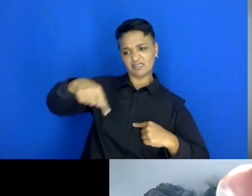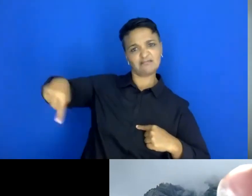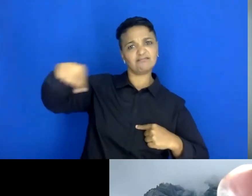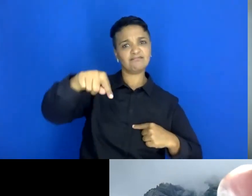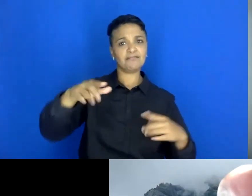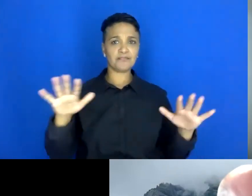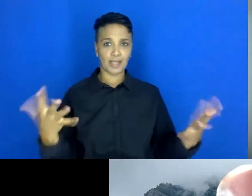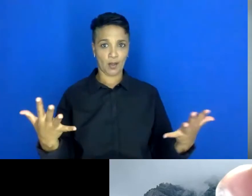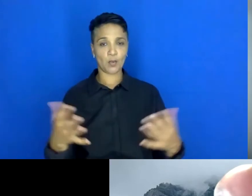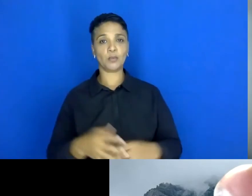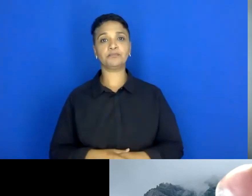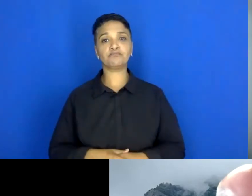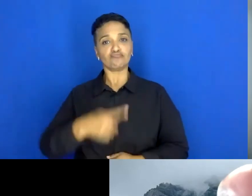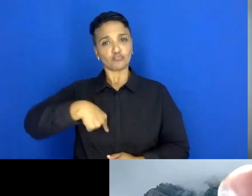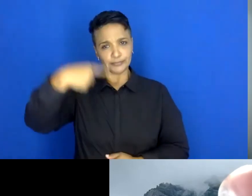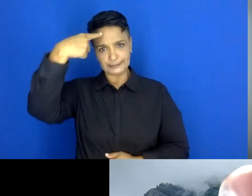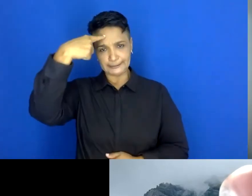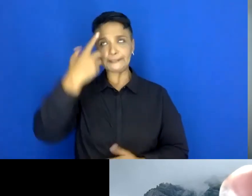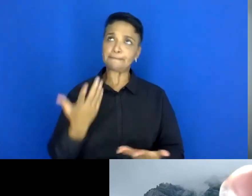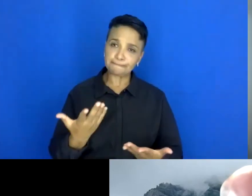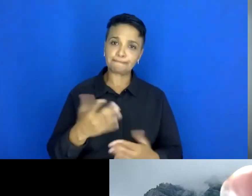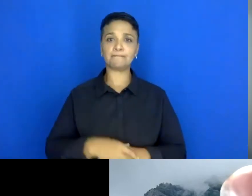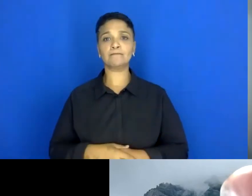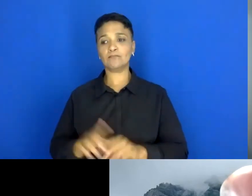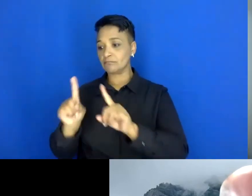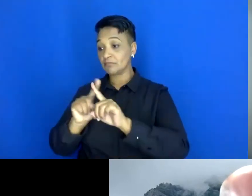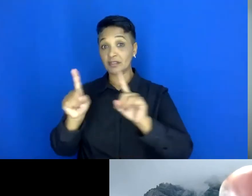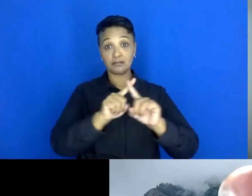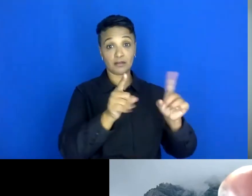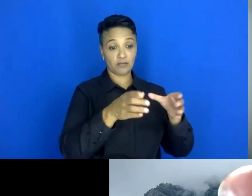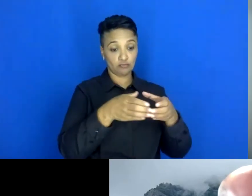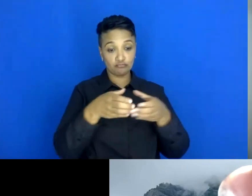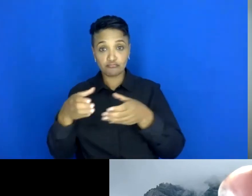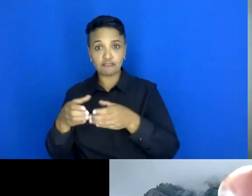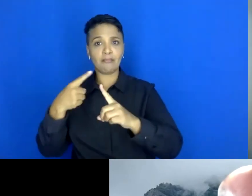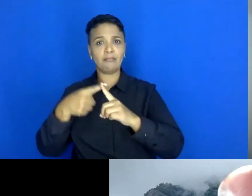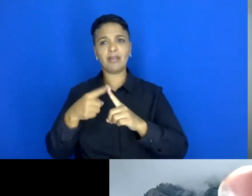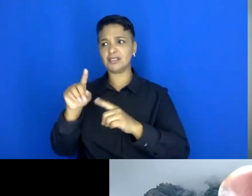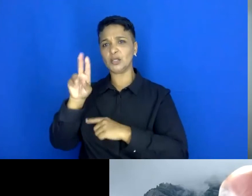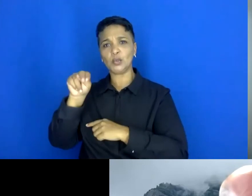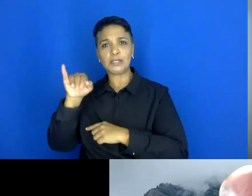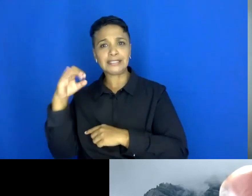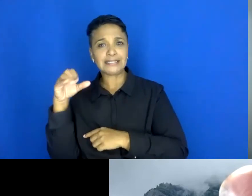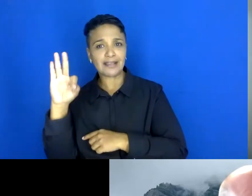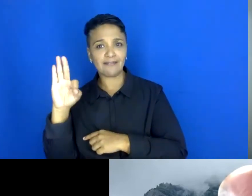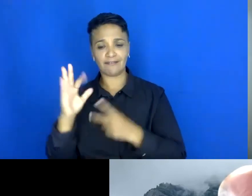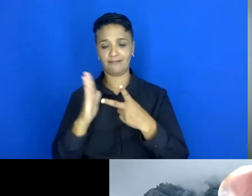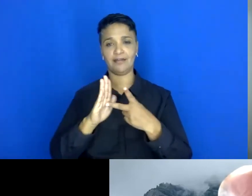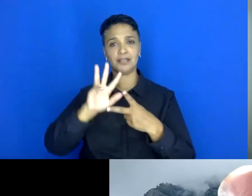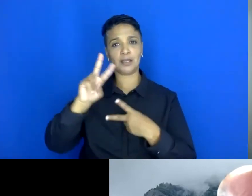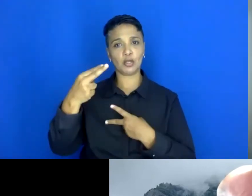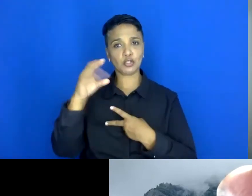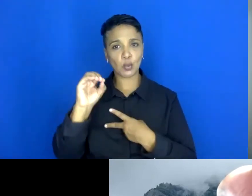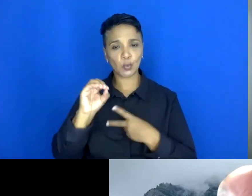place of making progress agencies including those co-hosts today unicef who unhcr and unfpa where i